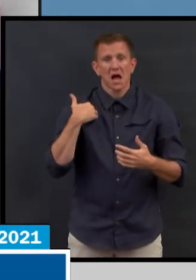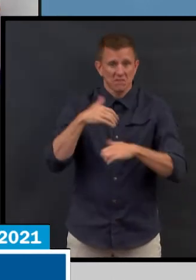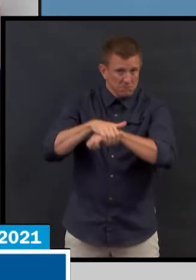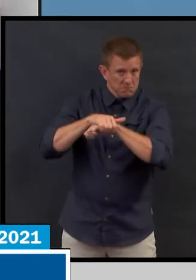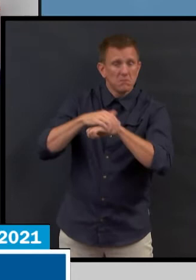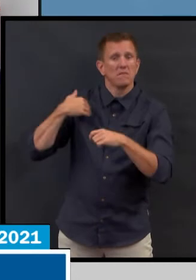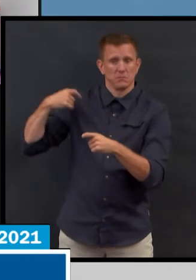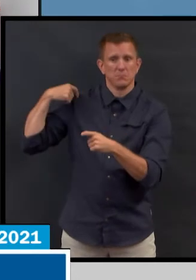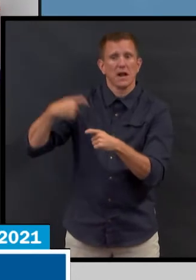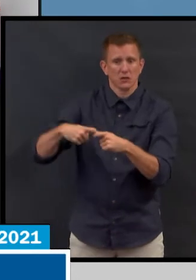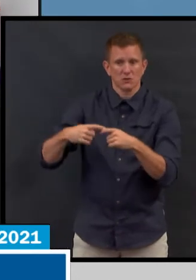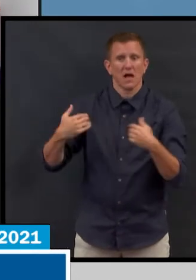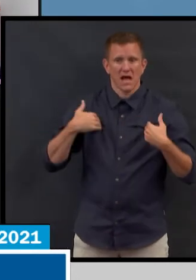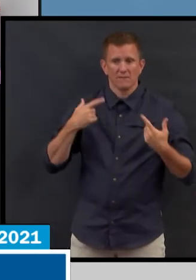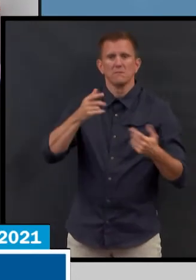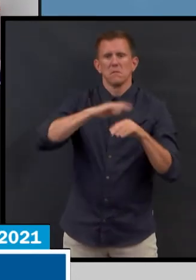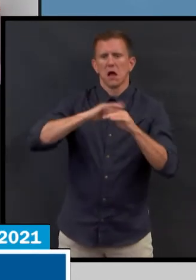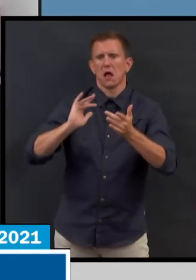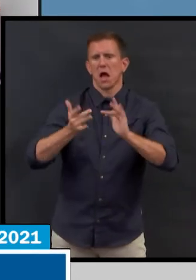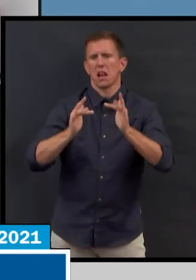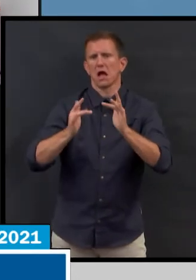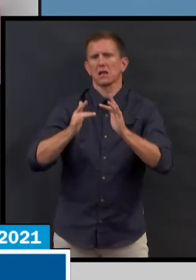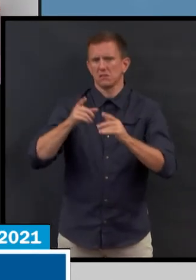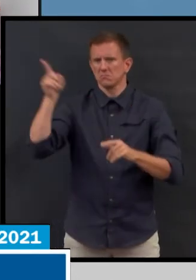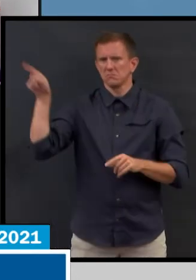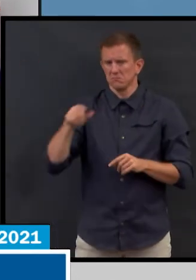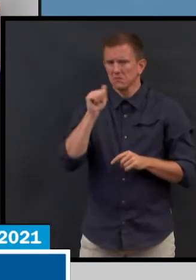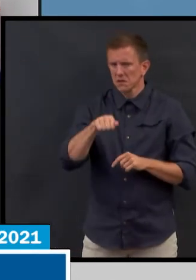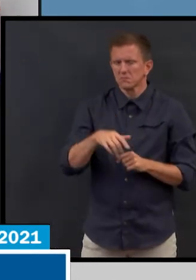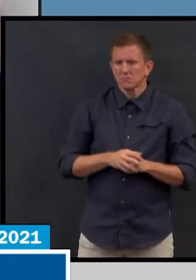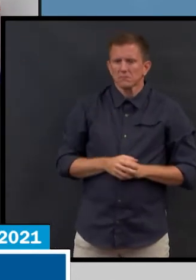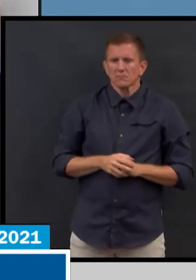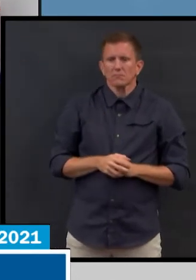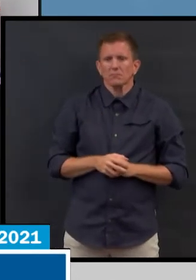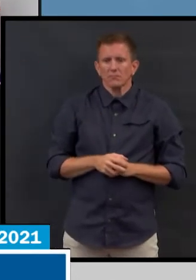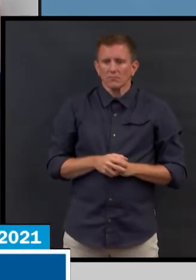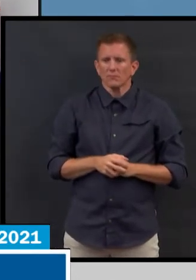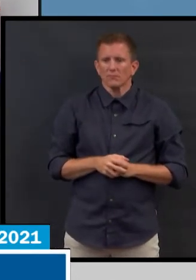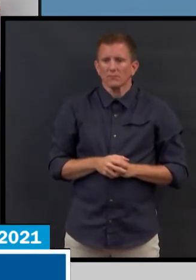and we want to know that what we heard and what we put into the plan is the direction